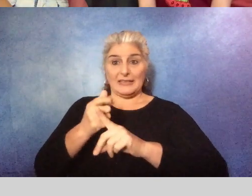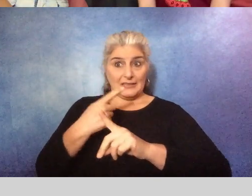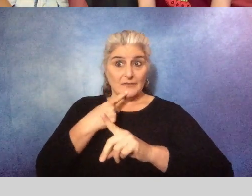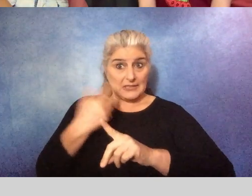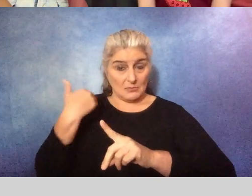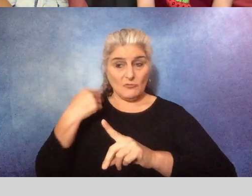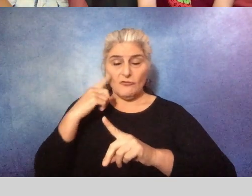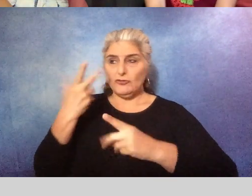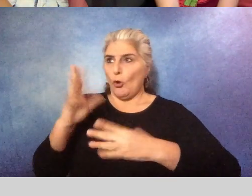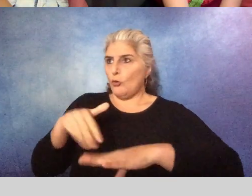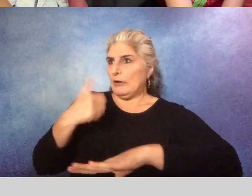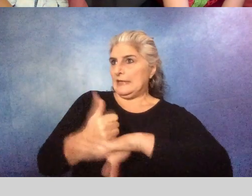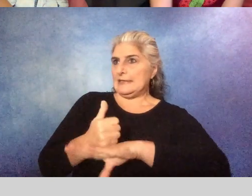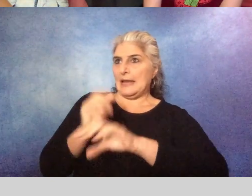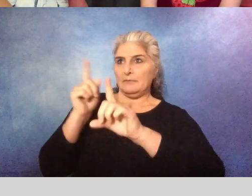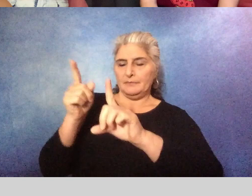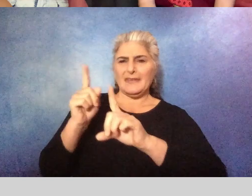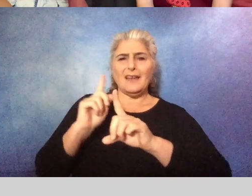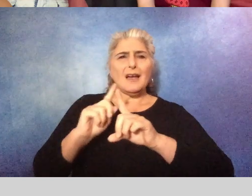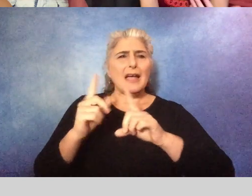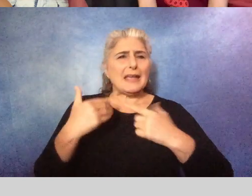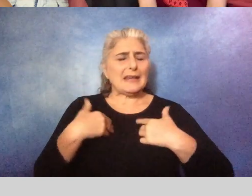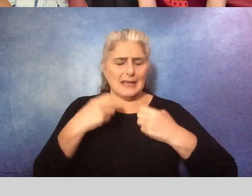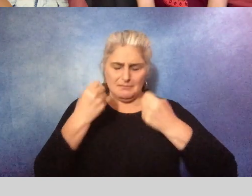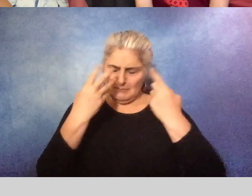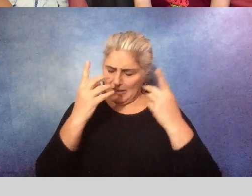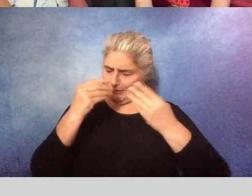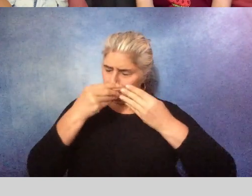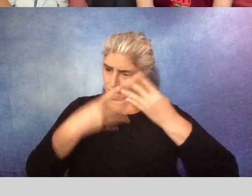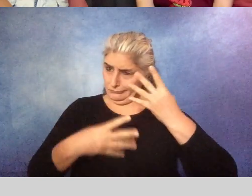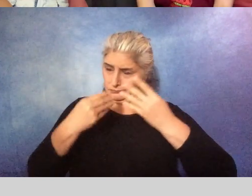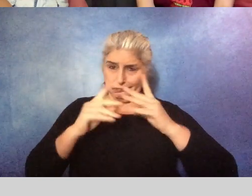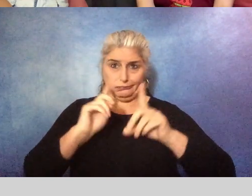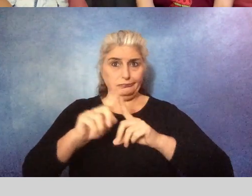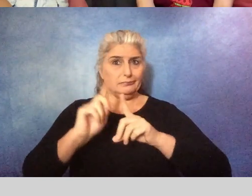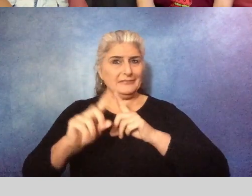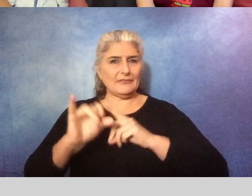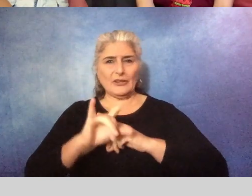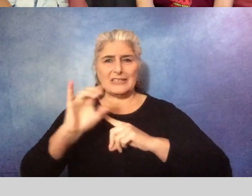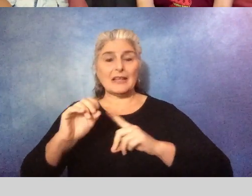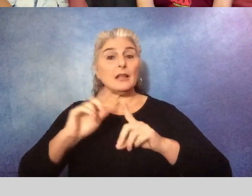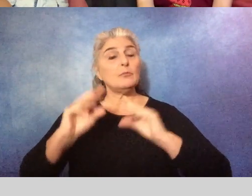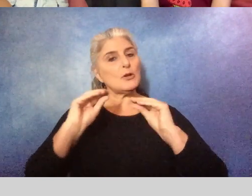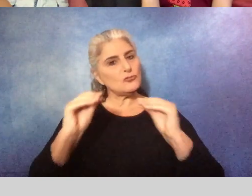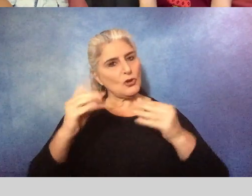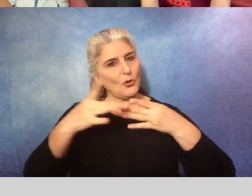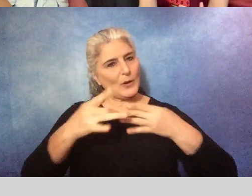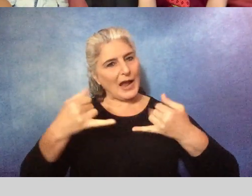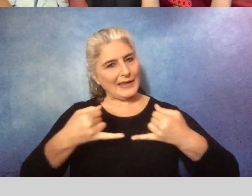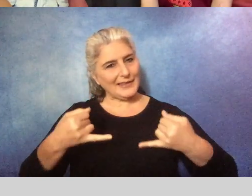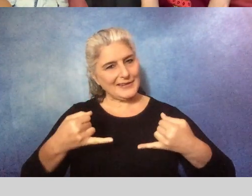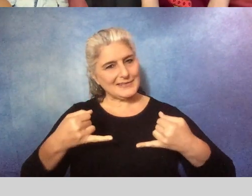and had all sorts of styles, but no guidelines at all. So after understanding a bit